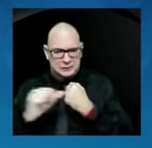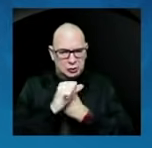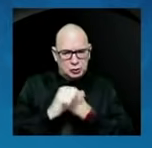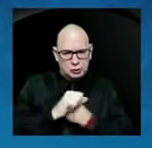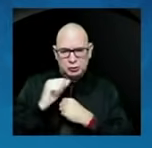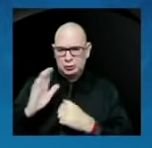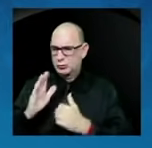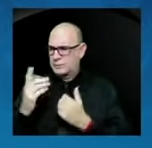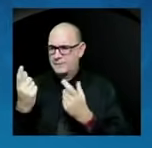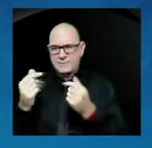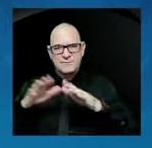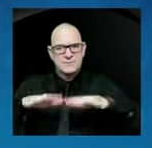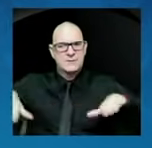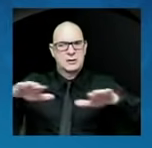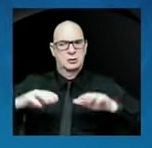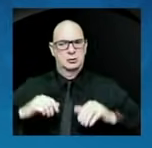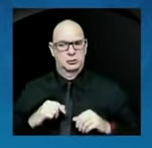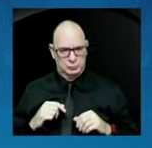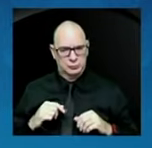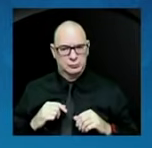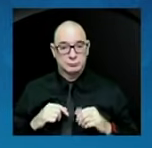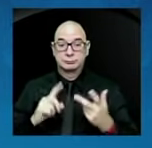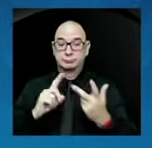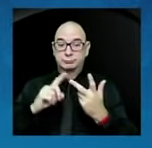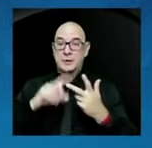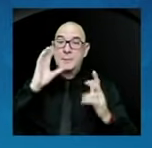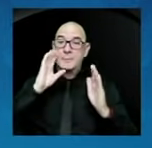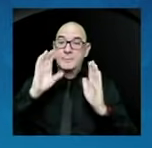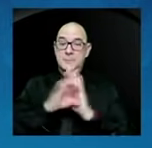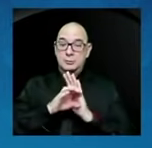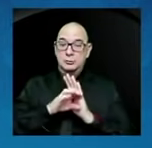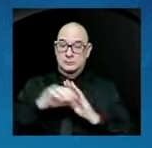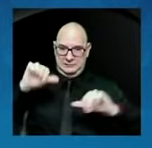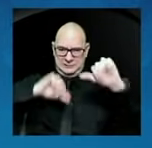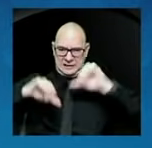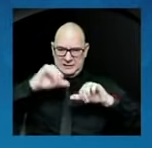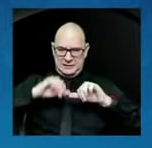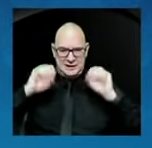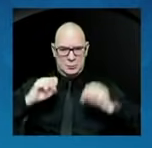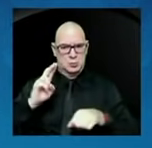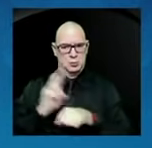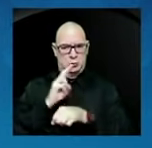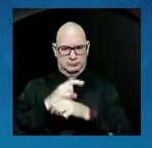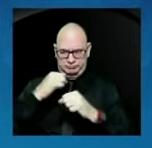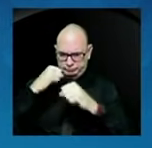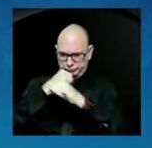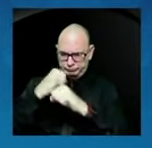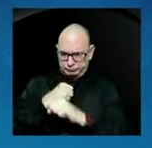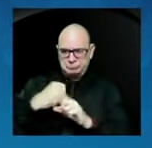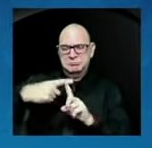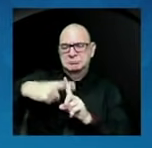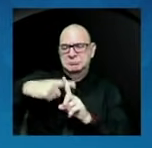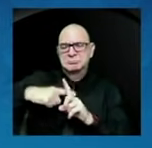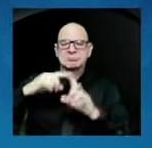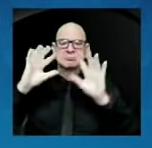AND HEAT THREATENED THR YIELD.